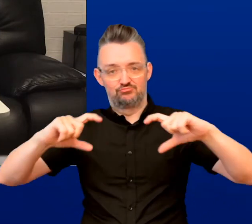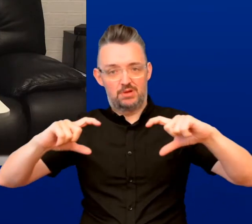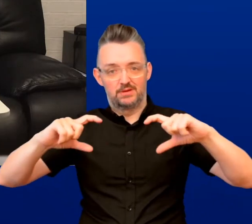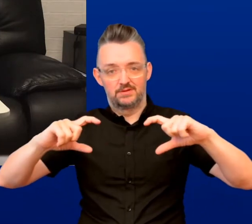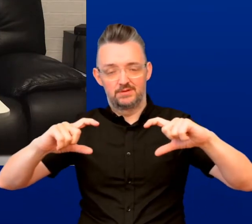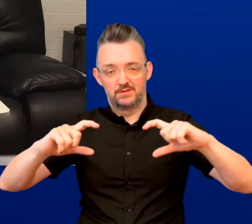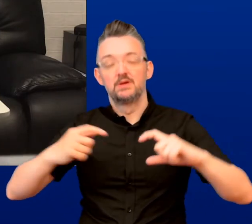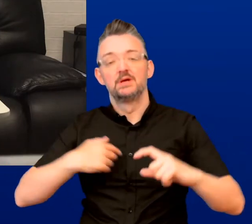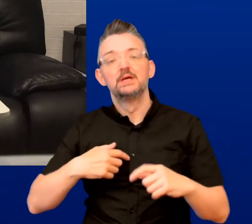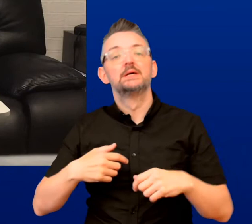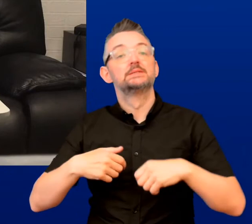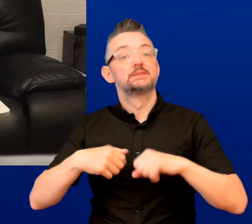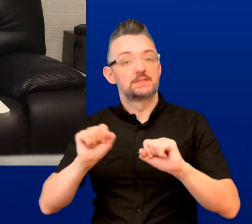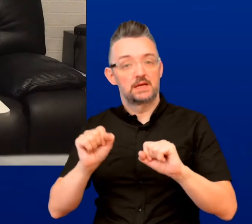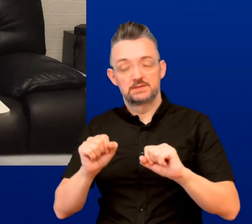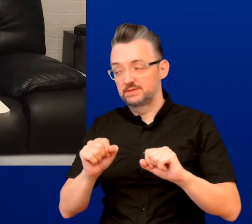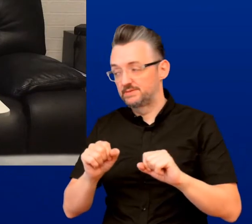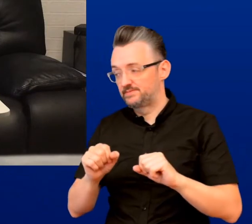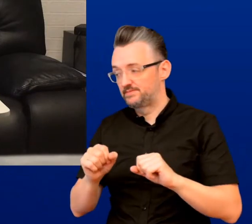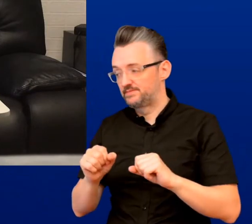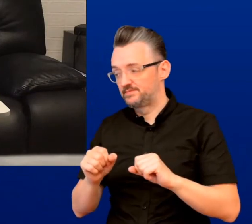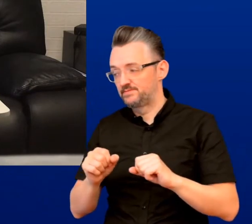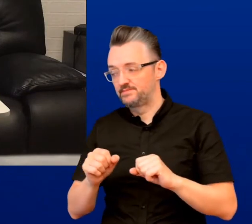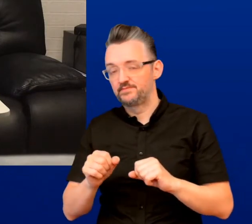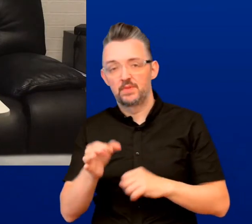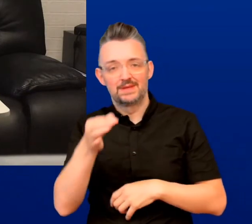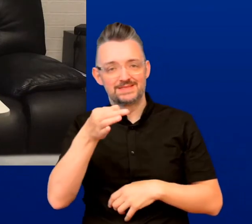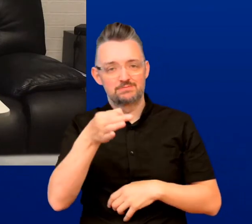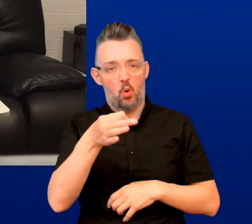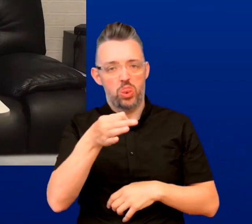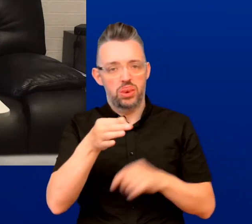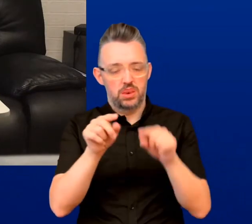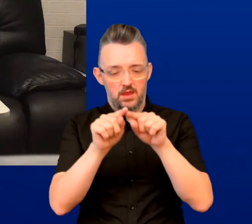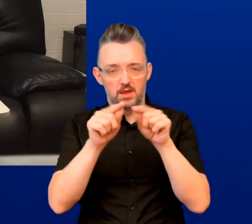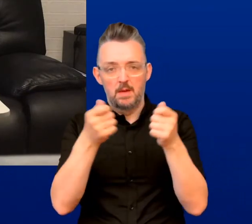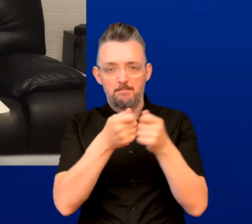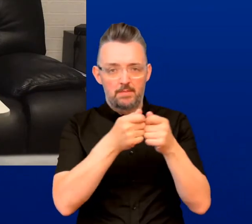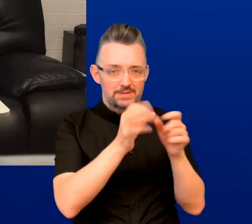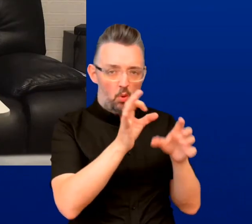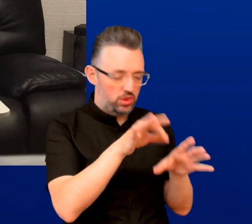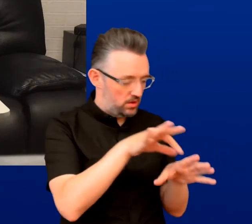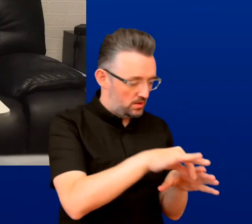i'm going to start off with small bits of paper.